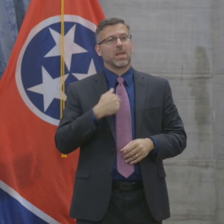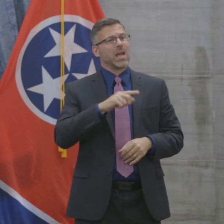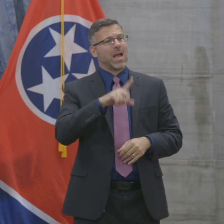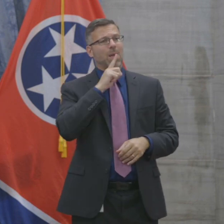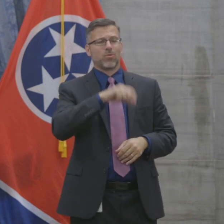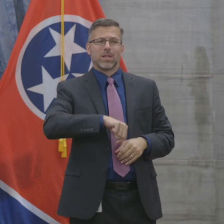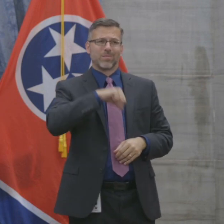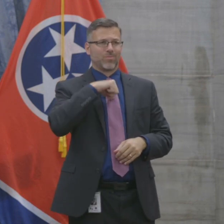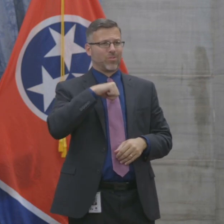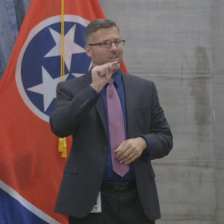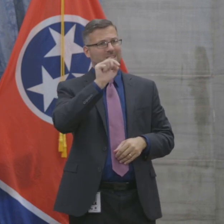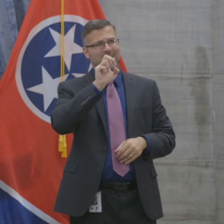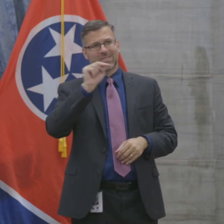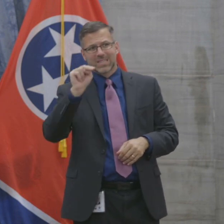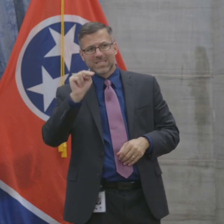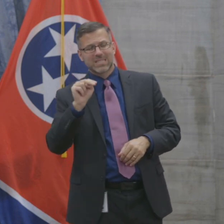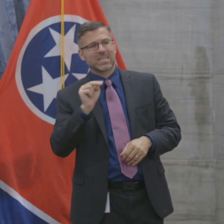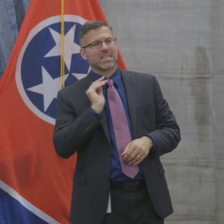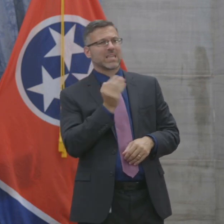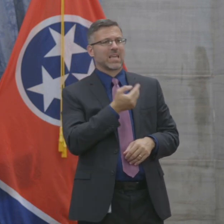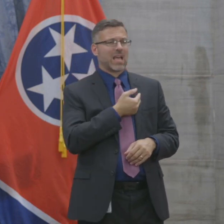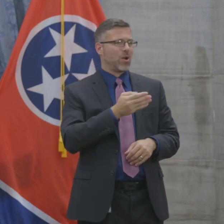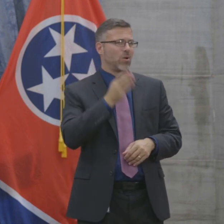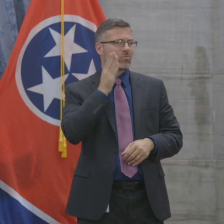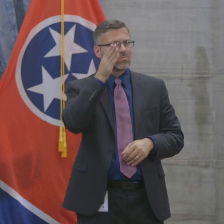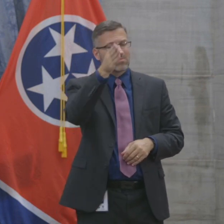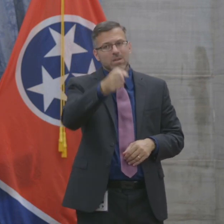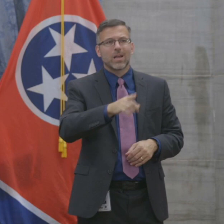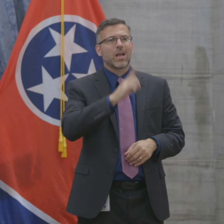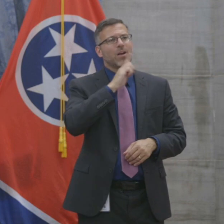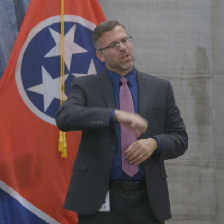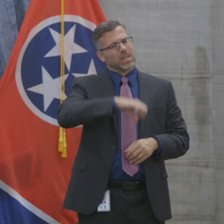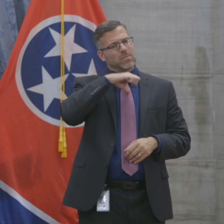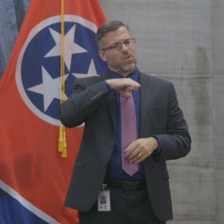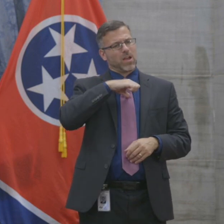not have institutions anymore. That is critical to recognize